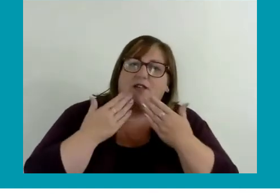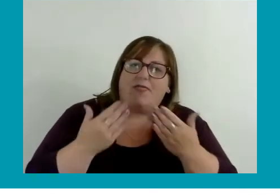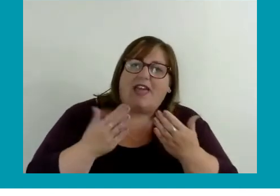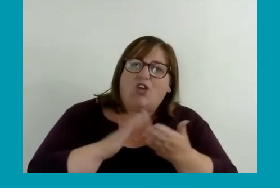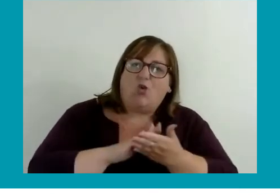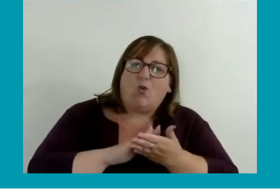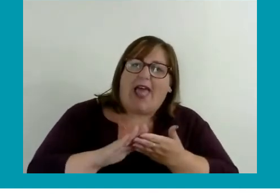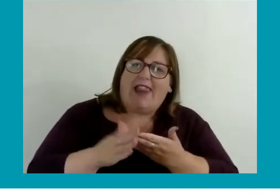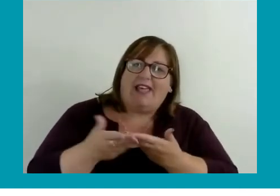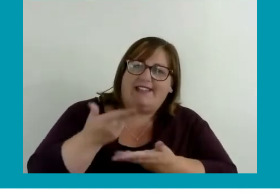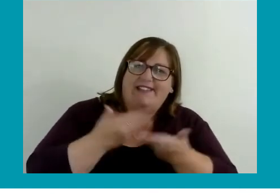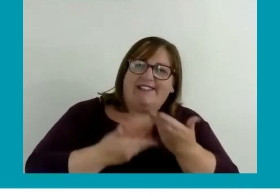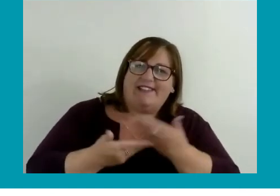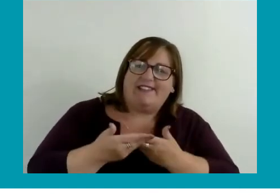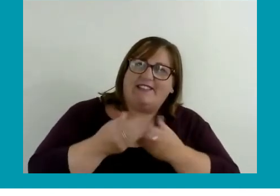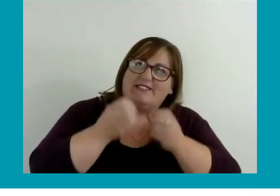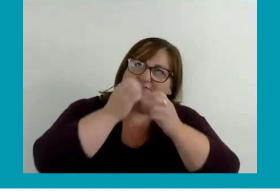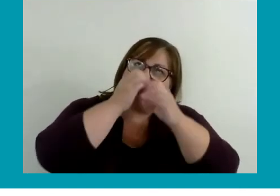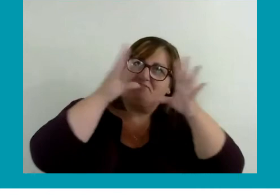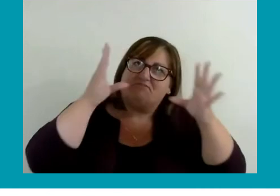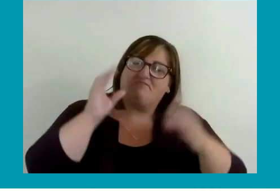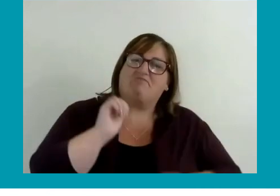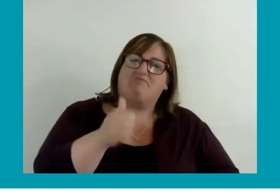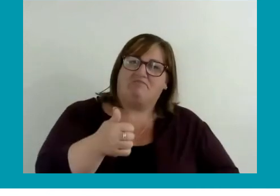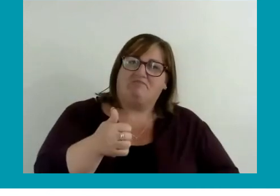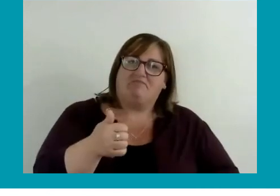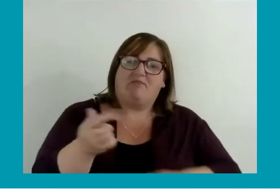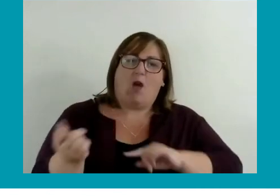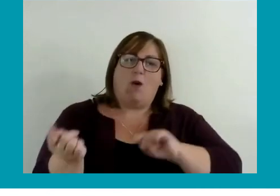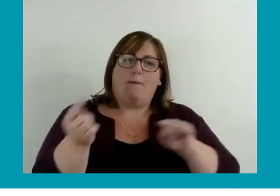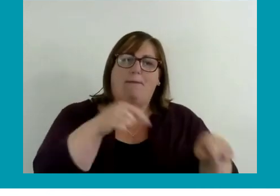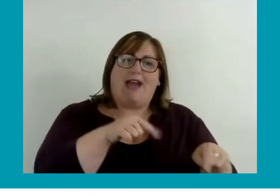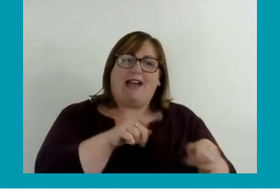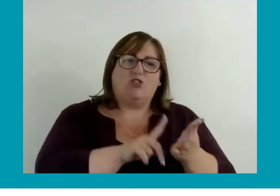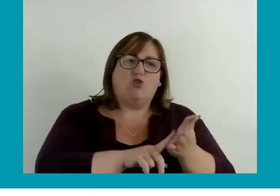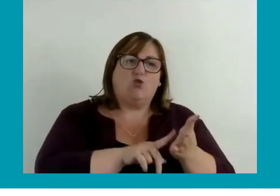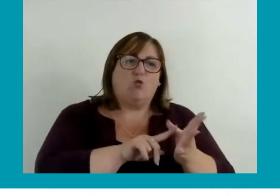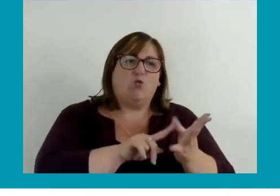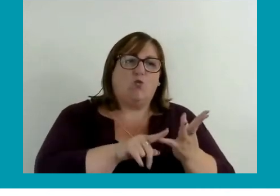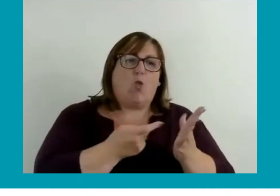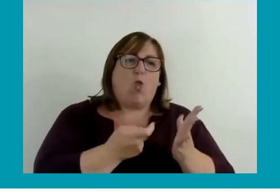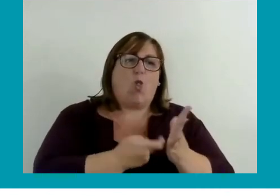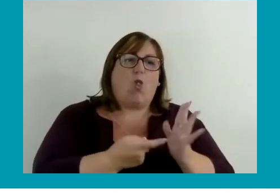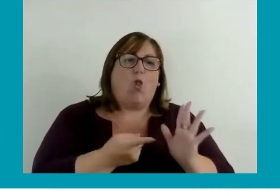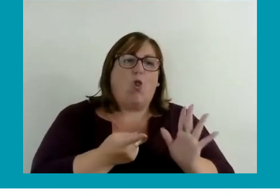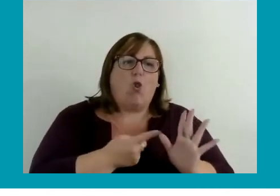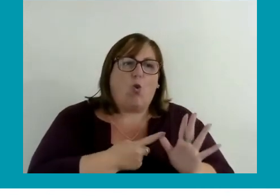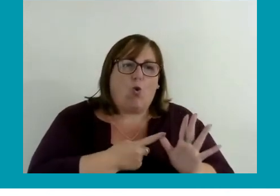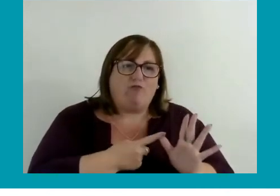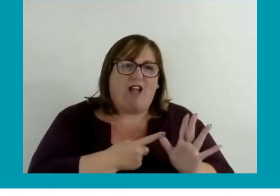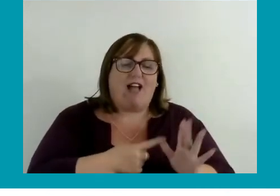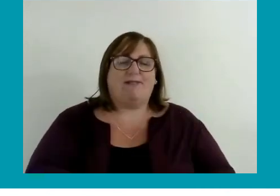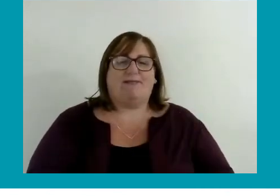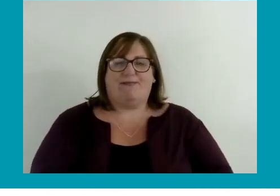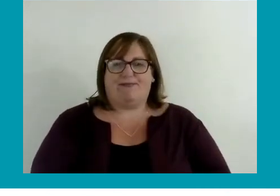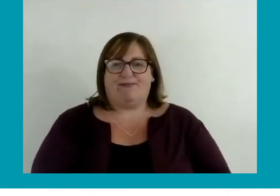that's really insightful laura can i come back to you please of course okay so how